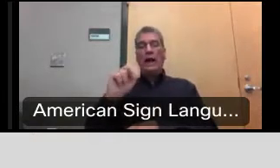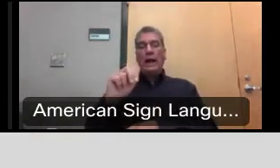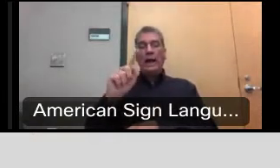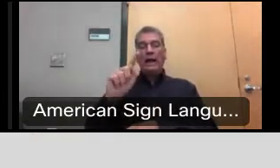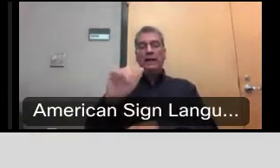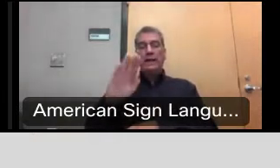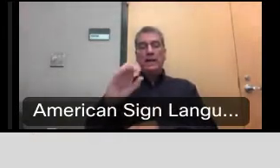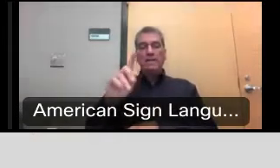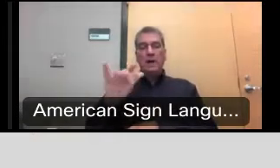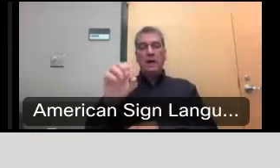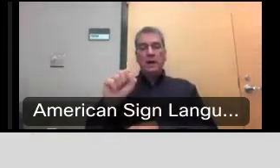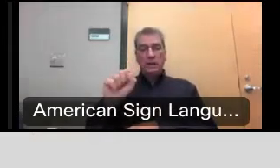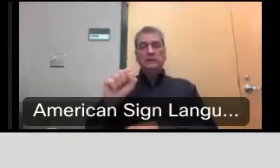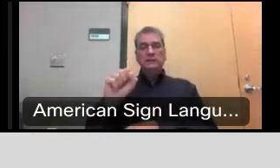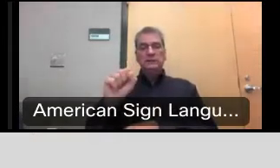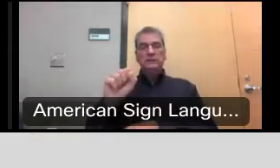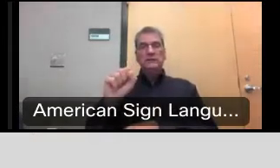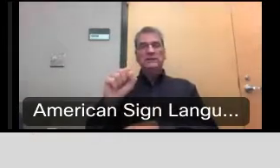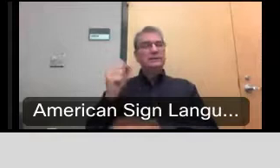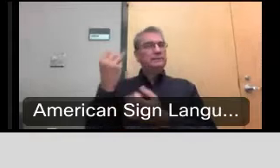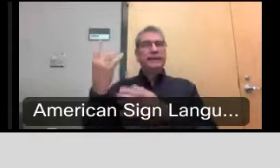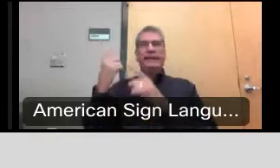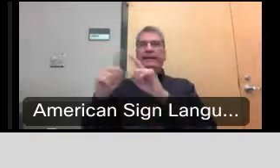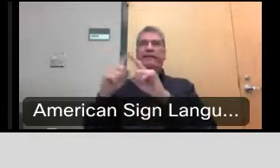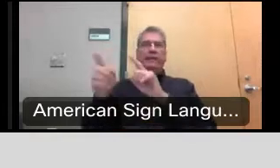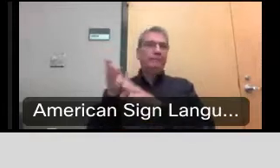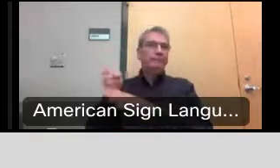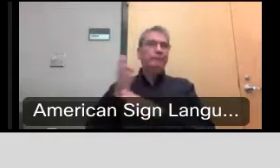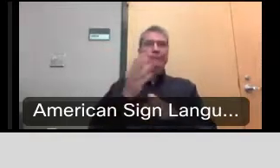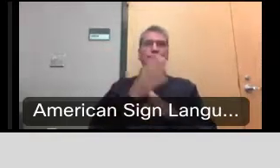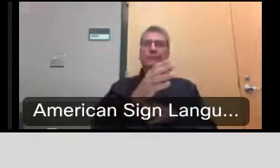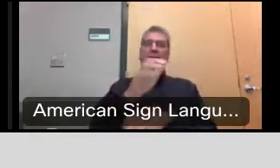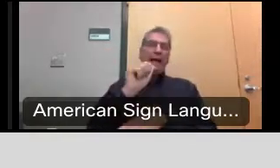varieties. I think you're probably aware of those there's antiviral treatments for high